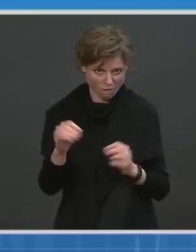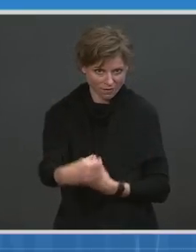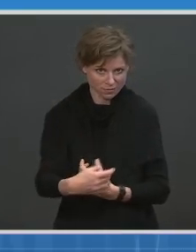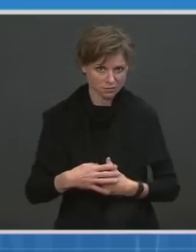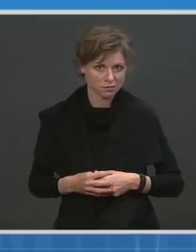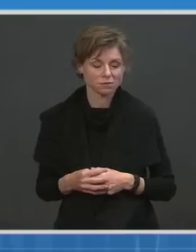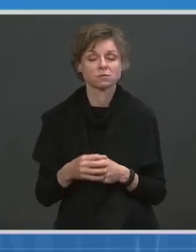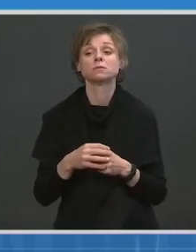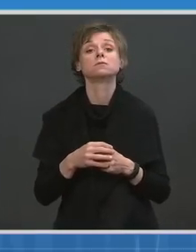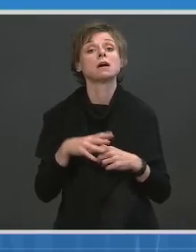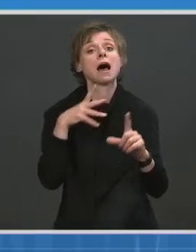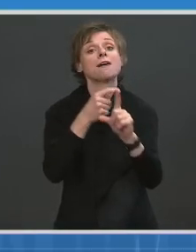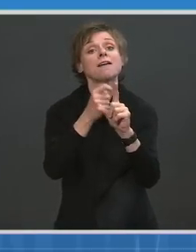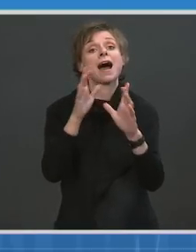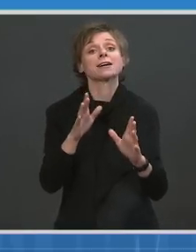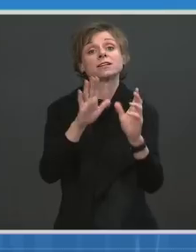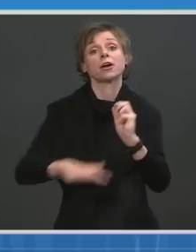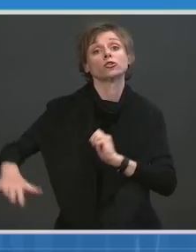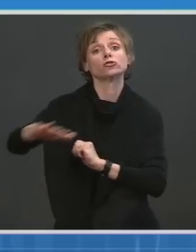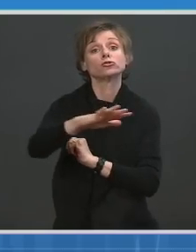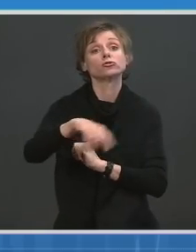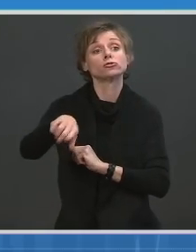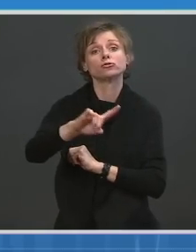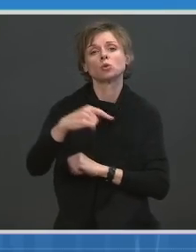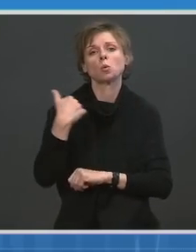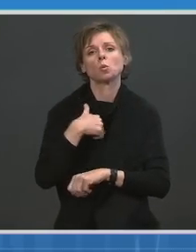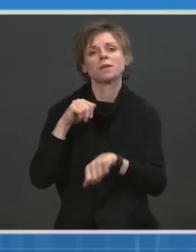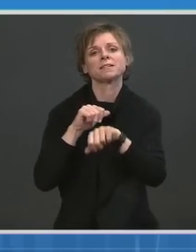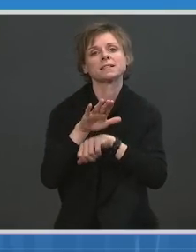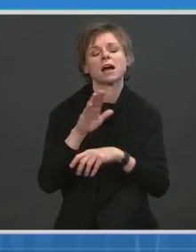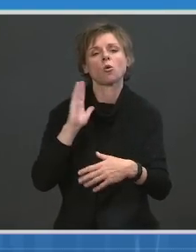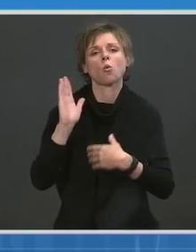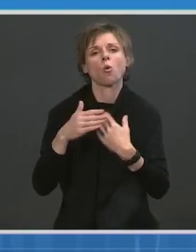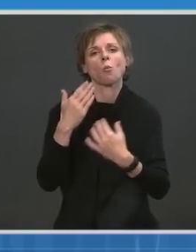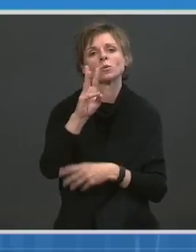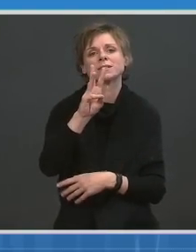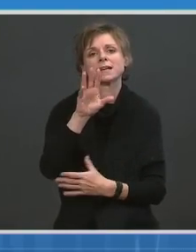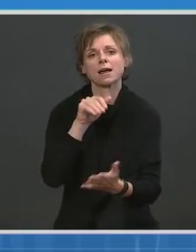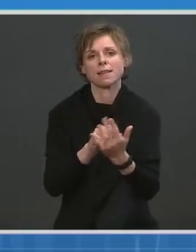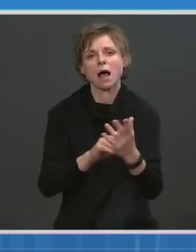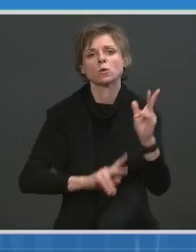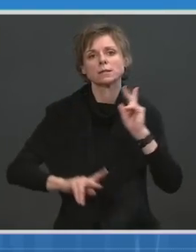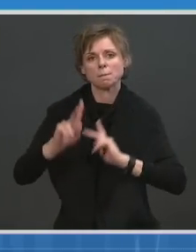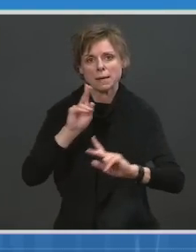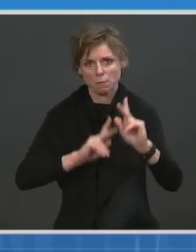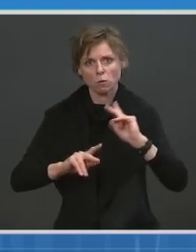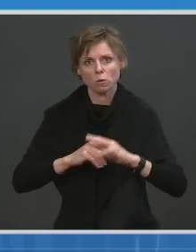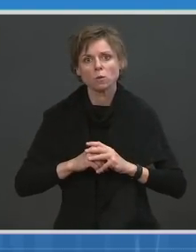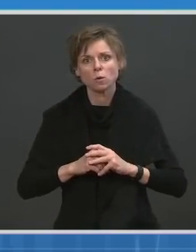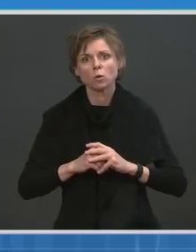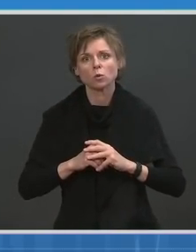we've deployed nearly 6,000 federal personnel to serve as vaccinators and support vaccinations,